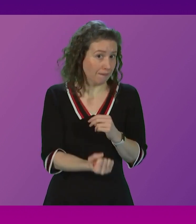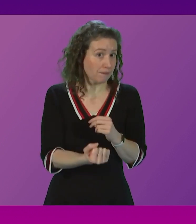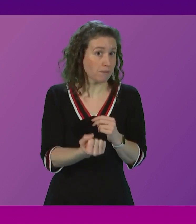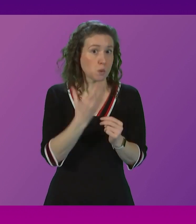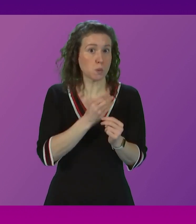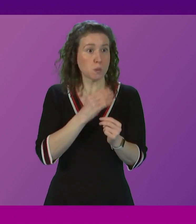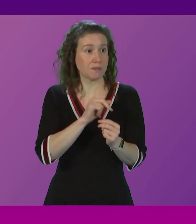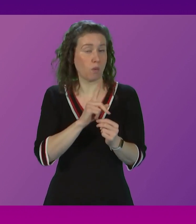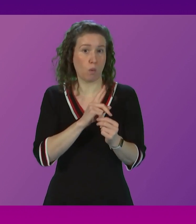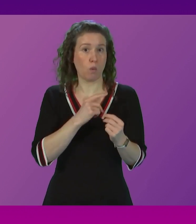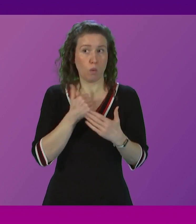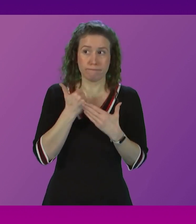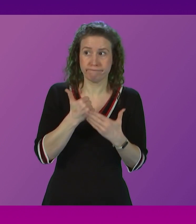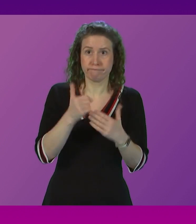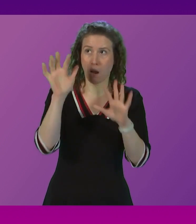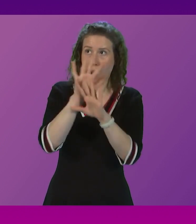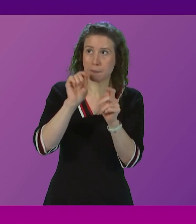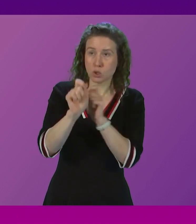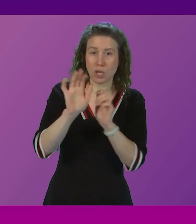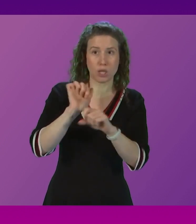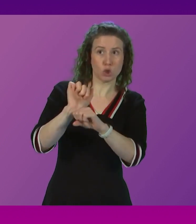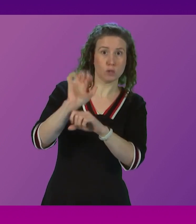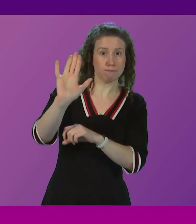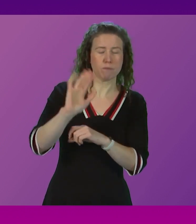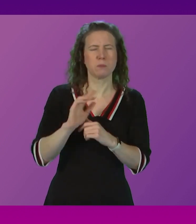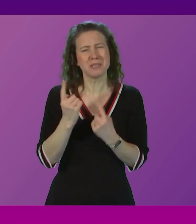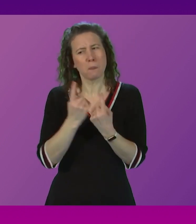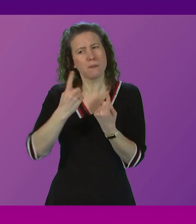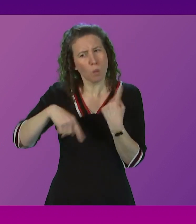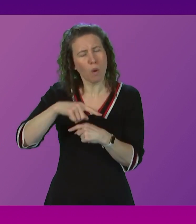The final thing that I will say is something for all of us, particularly those who are in